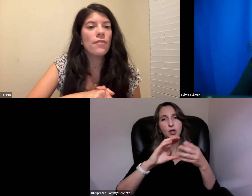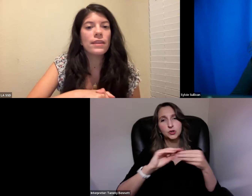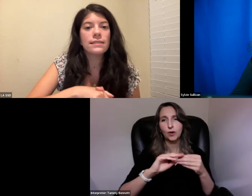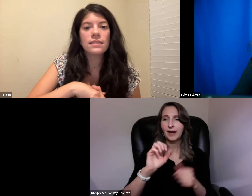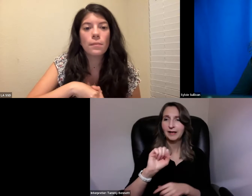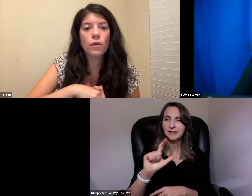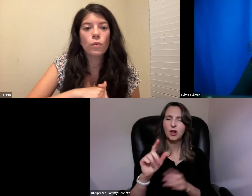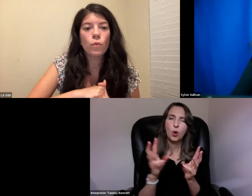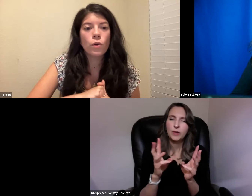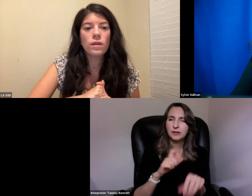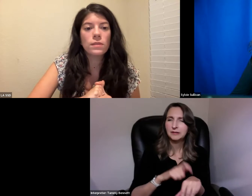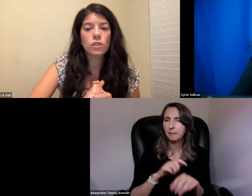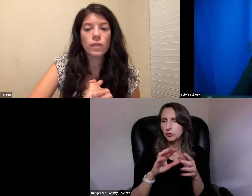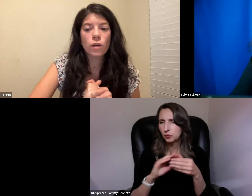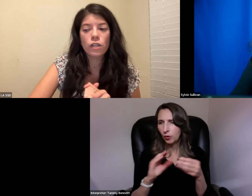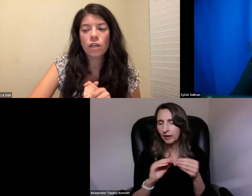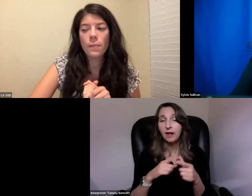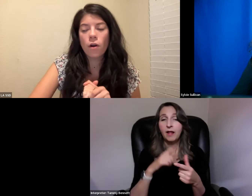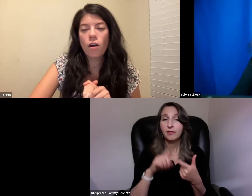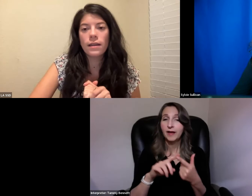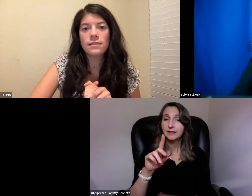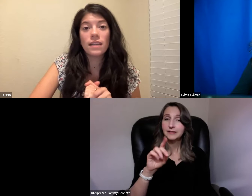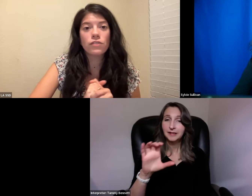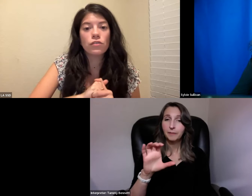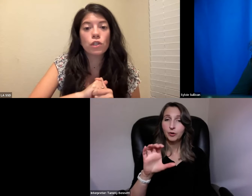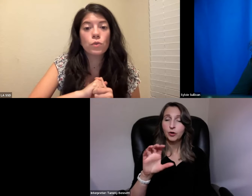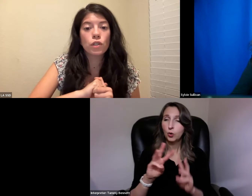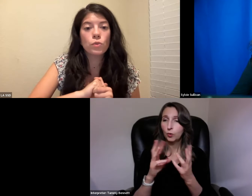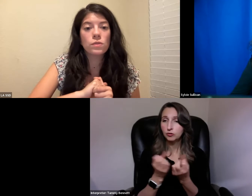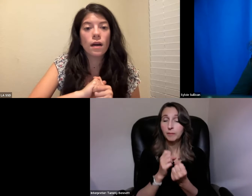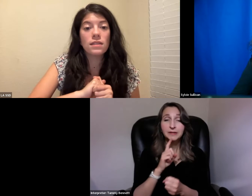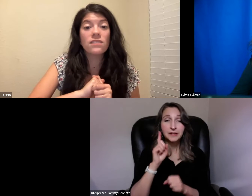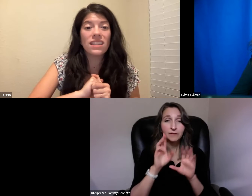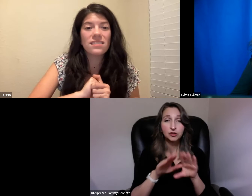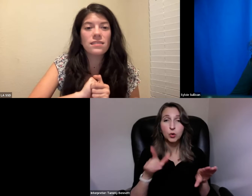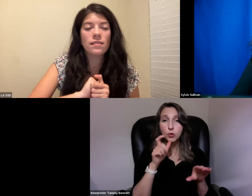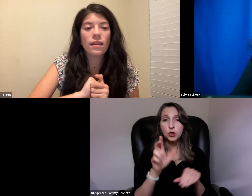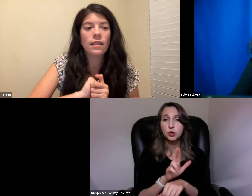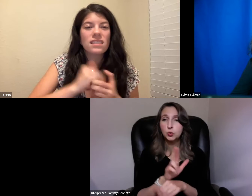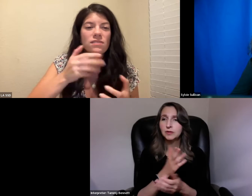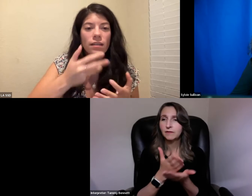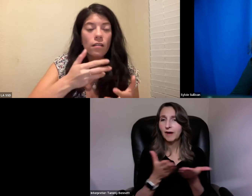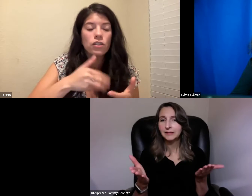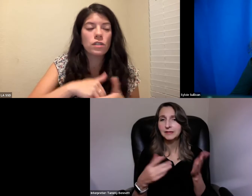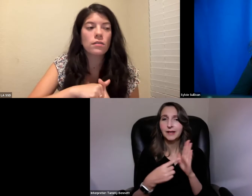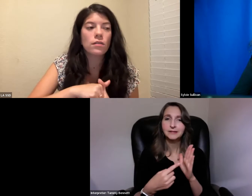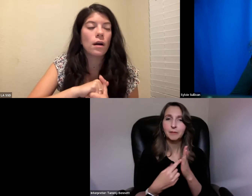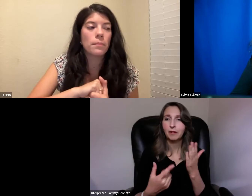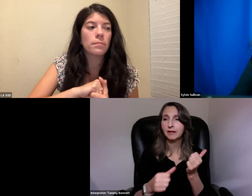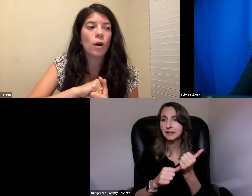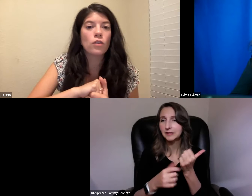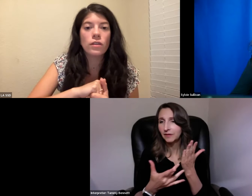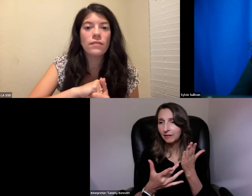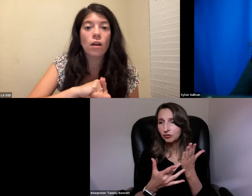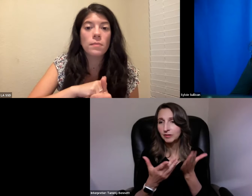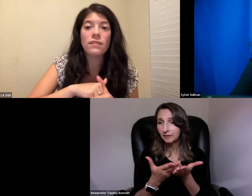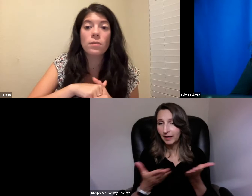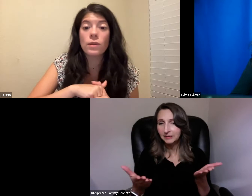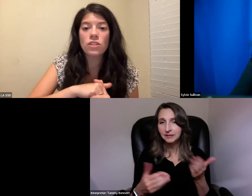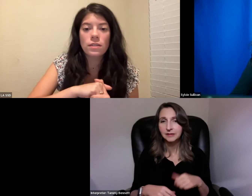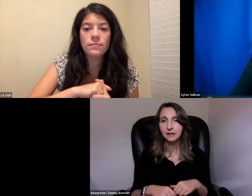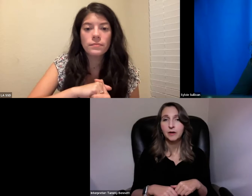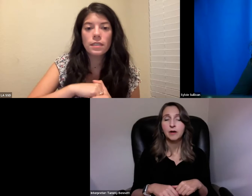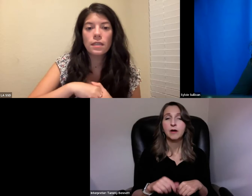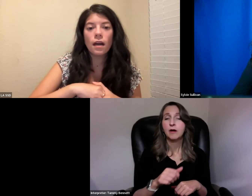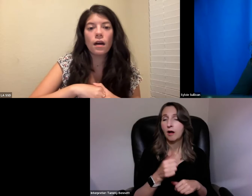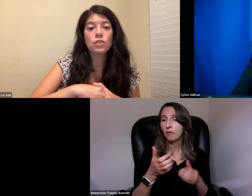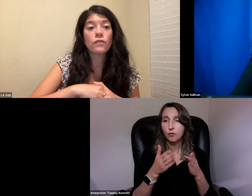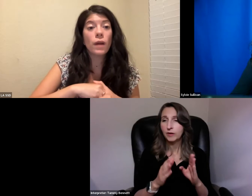And then in December we're going to be doing a workshop on deaf children who use devices like assistive technology, alternative and augmentative communication.